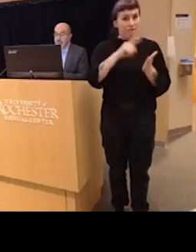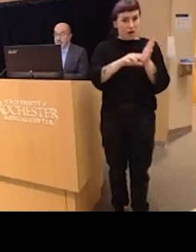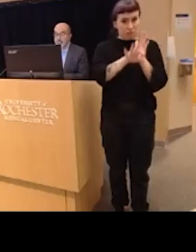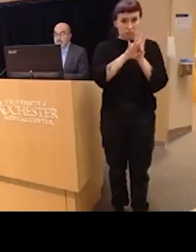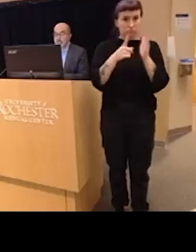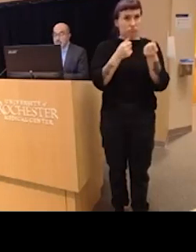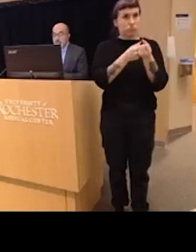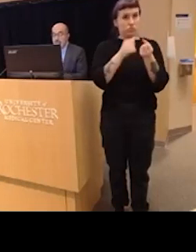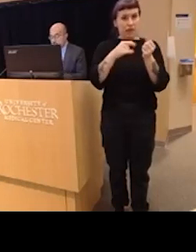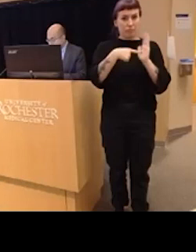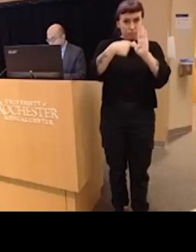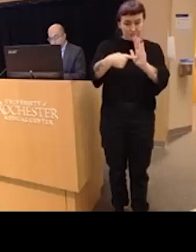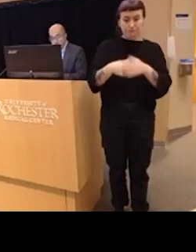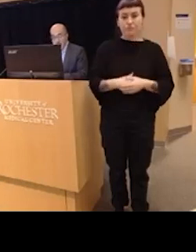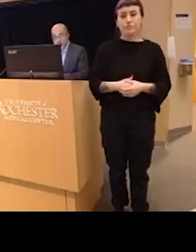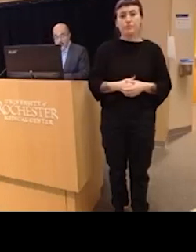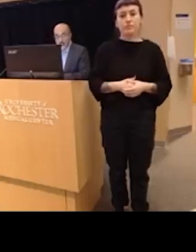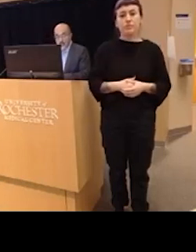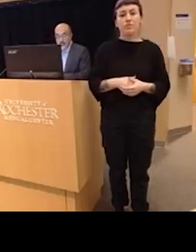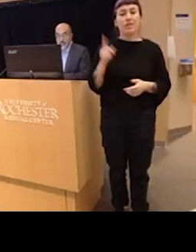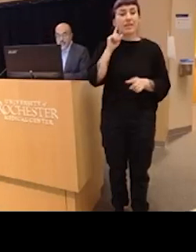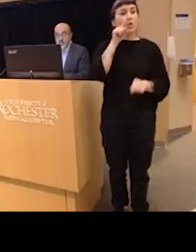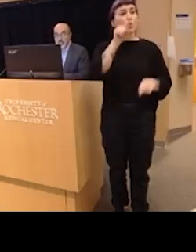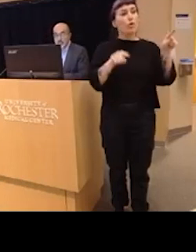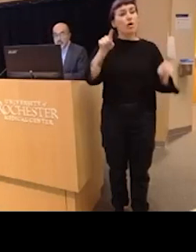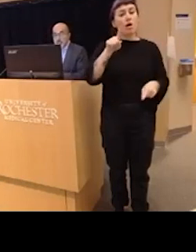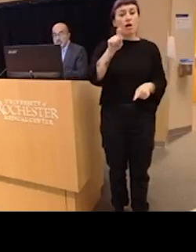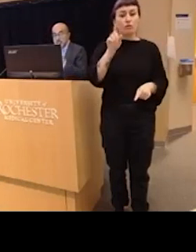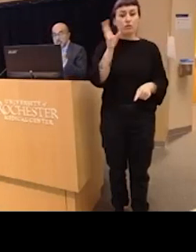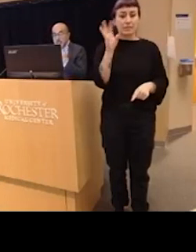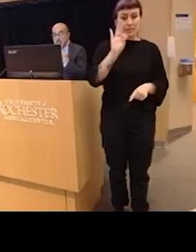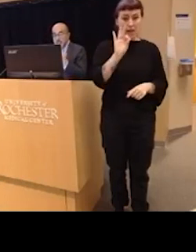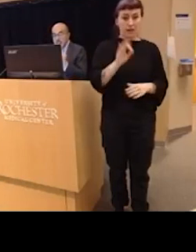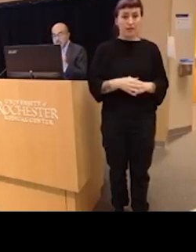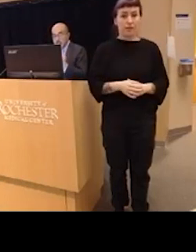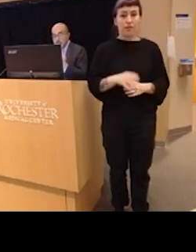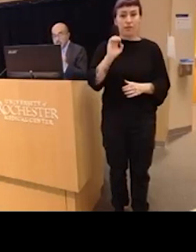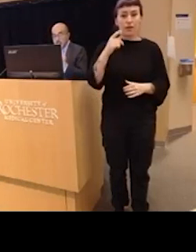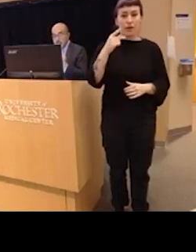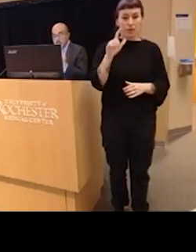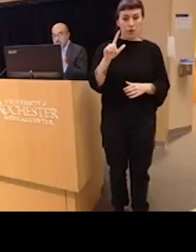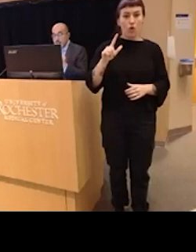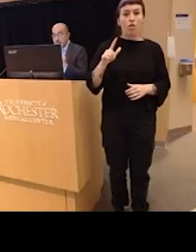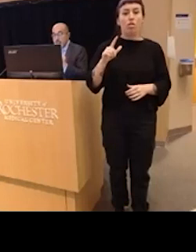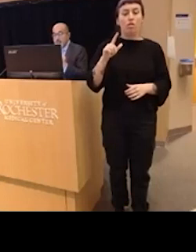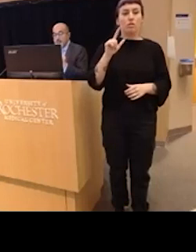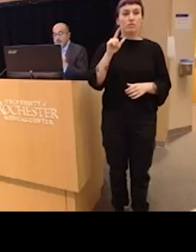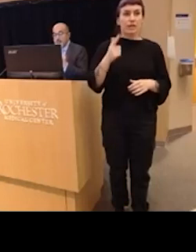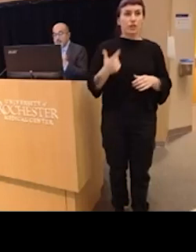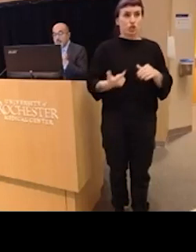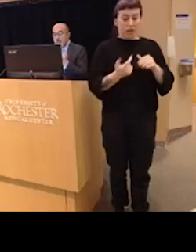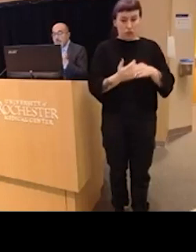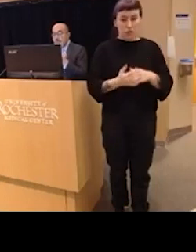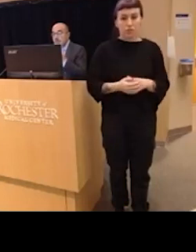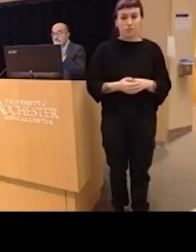kind of presentation um and they were randomized 169 to epidural sterin injections um or what's